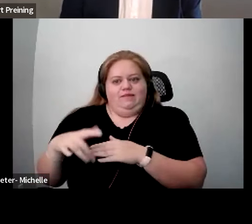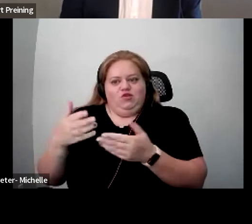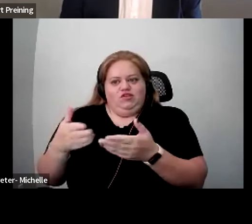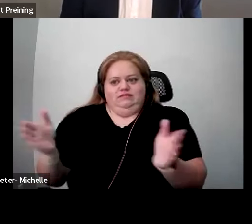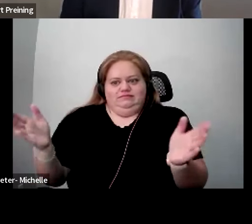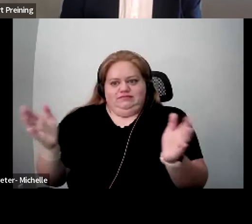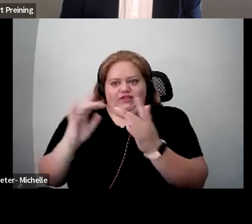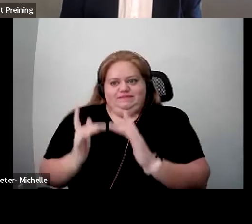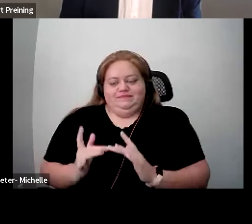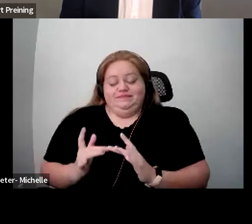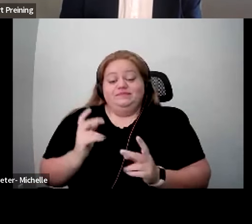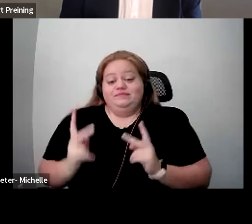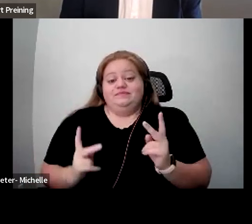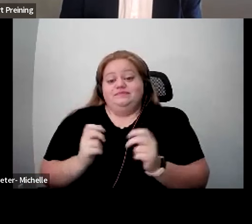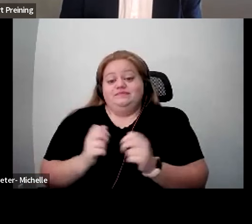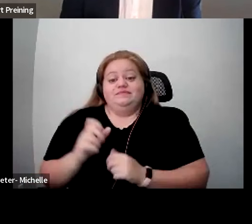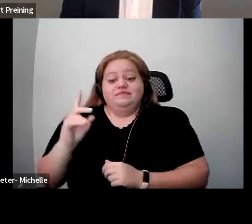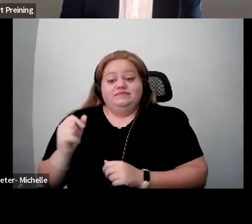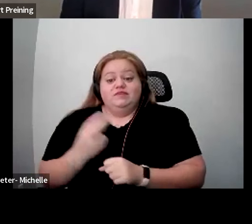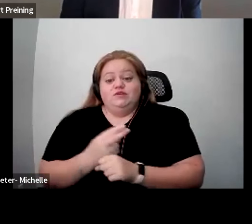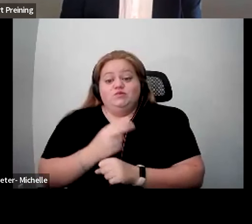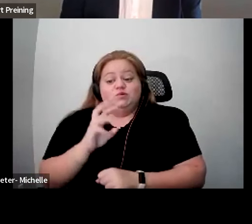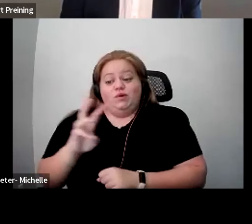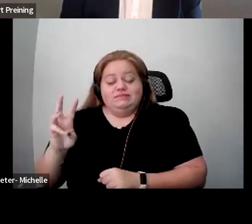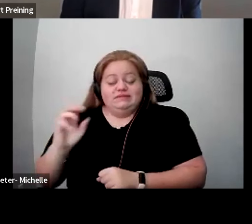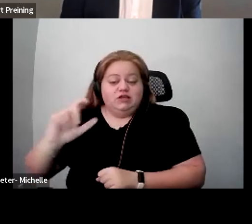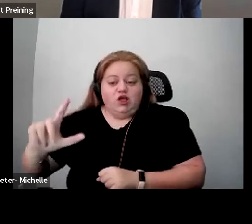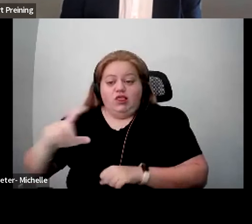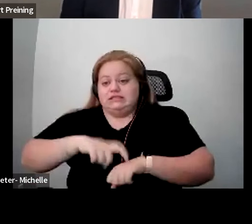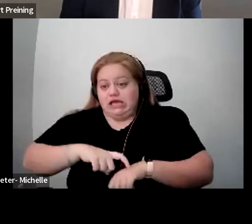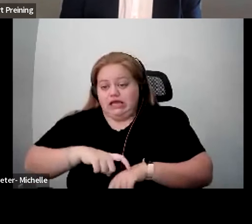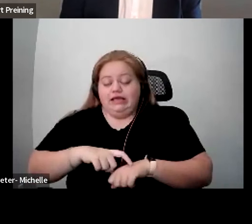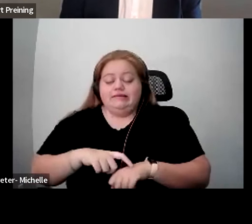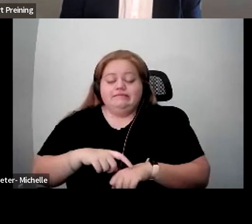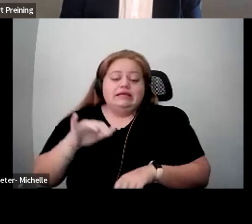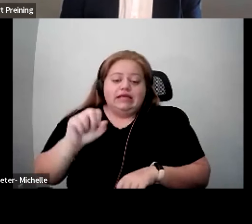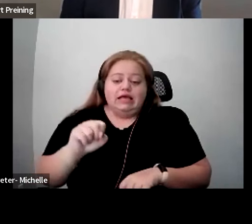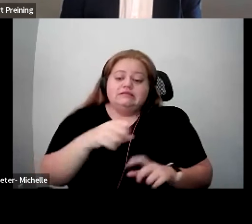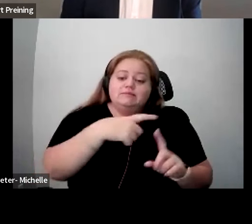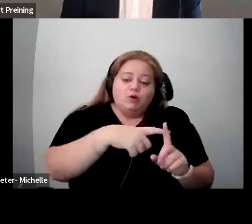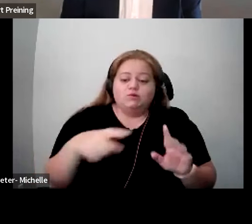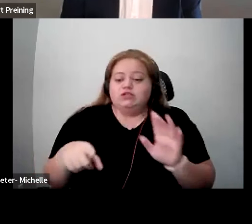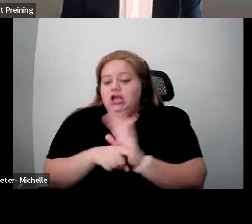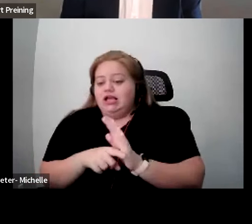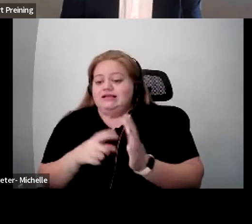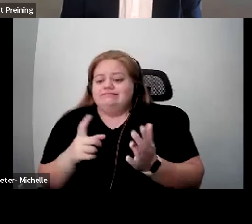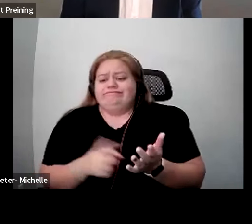People with disabilities are using web pages all the time. And, yeah, there's hit and miss. There's-- sometimes, there are good and bad.